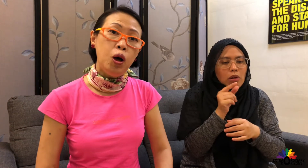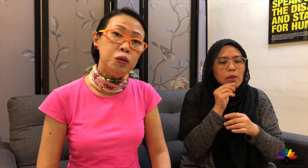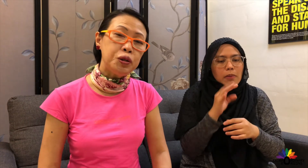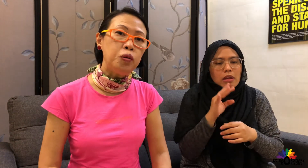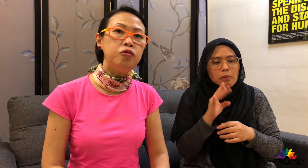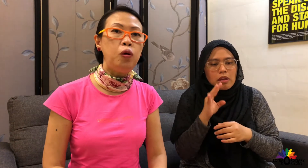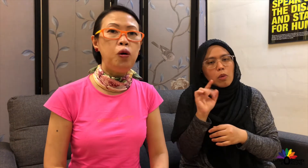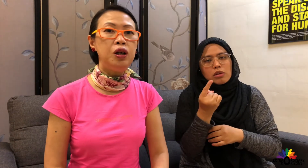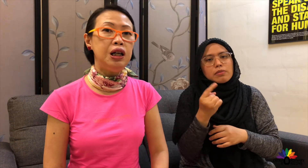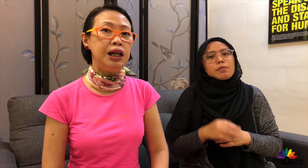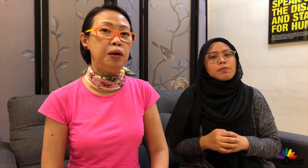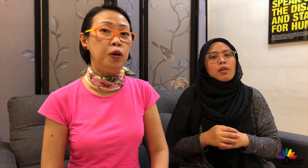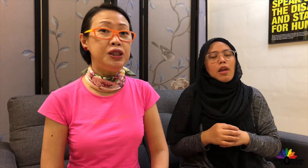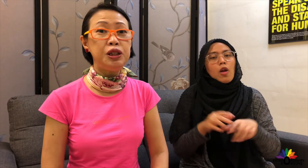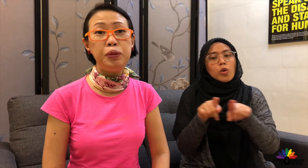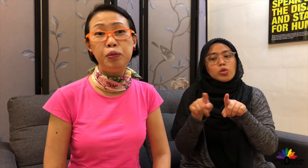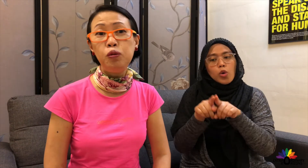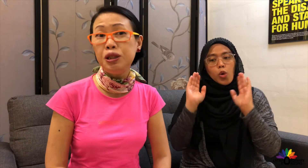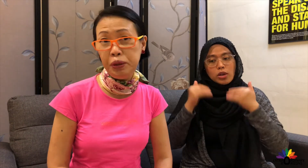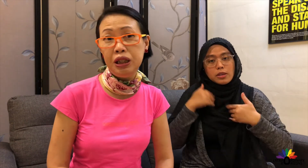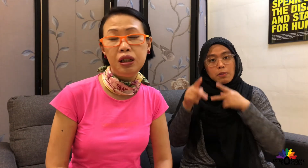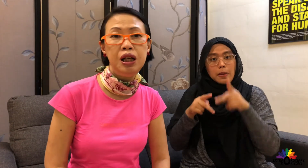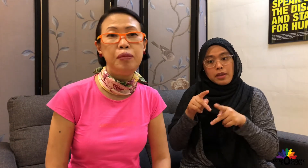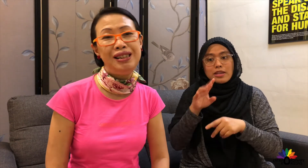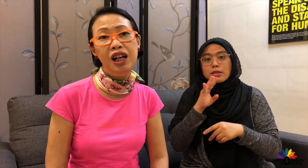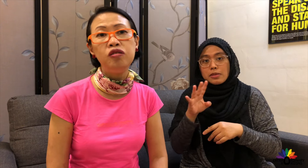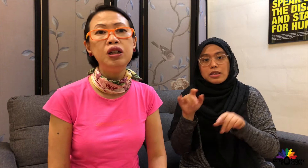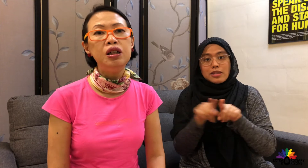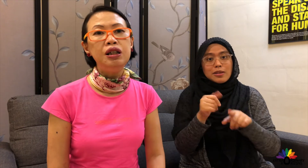Also, for autistic people who speak, like myself,